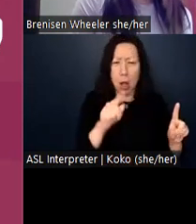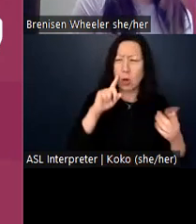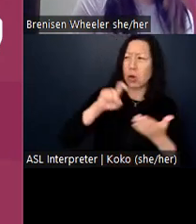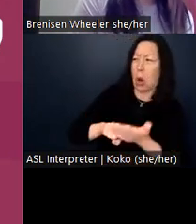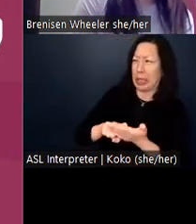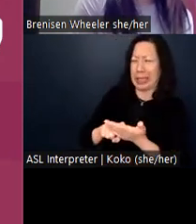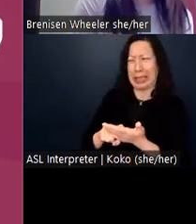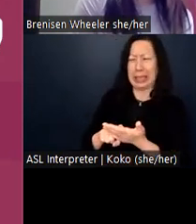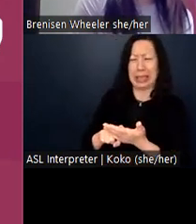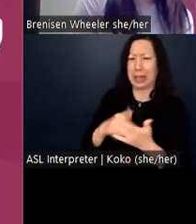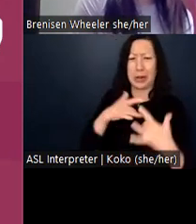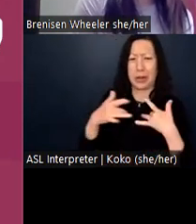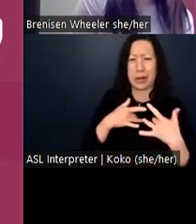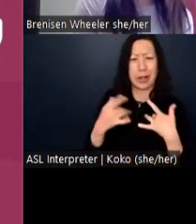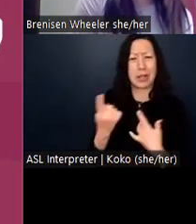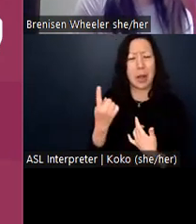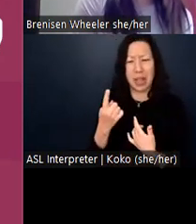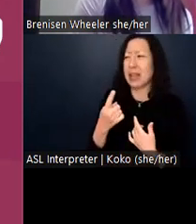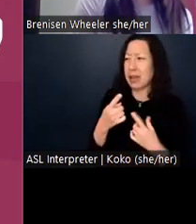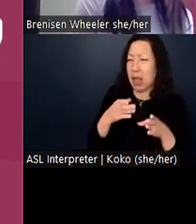they know is experiencing social isolation. because they're like Oh, it's it's